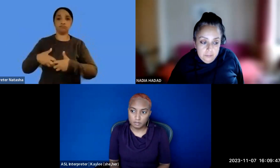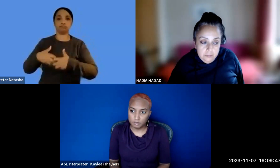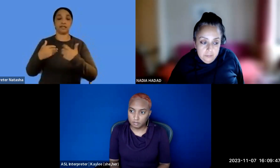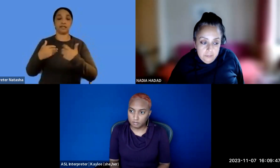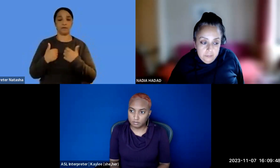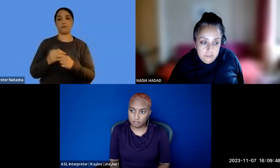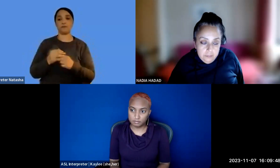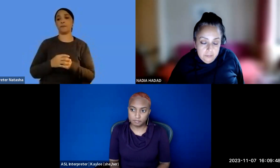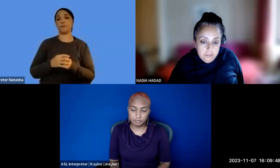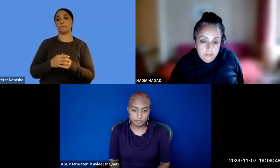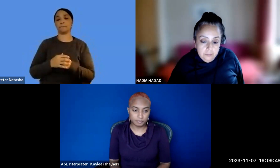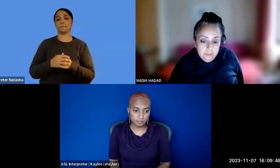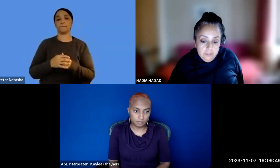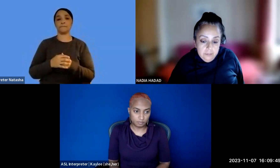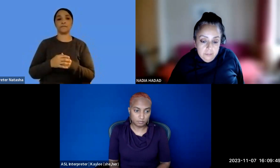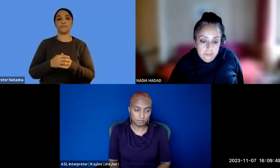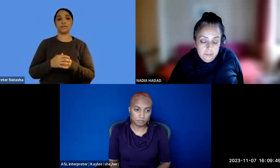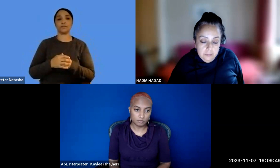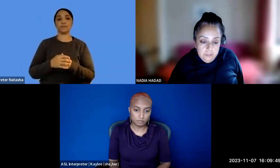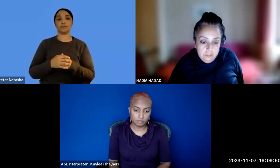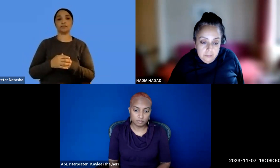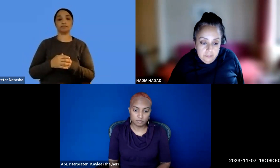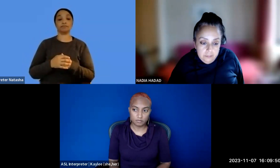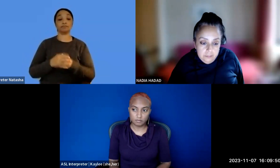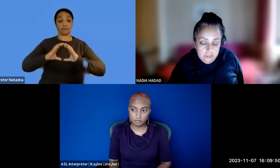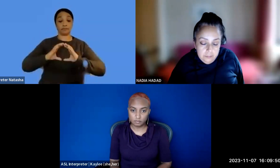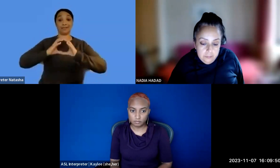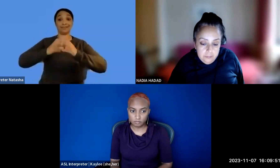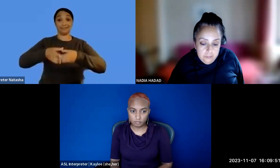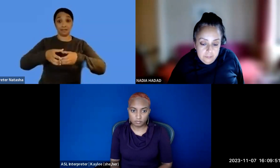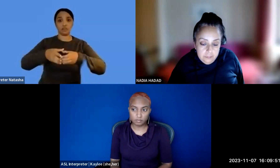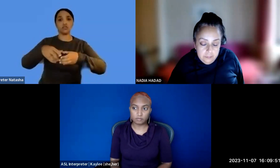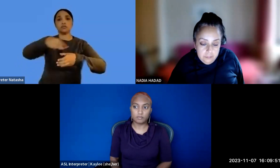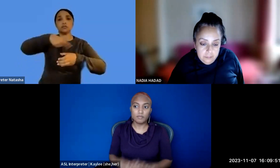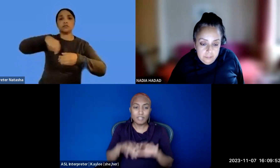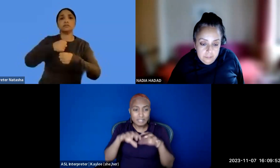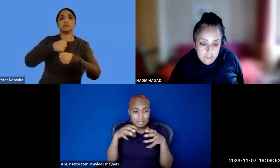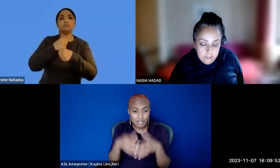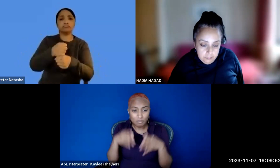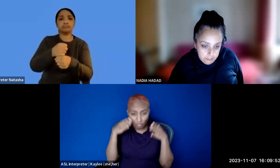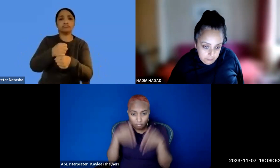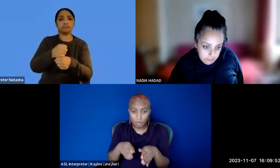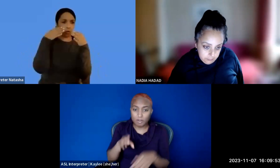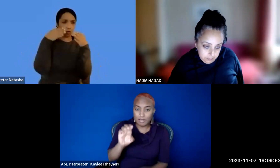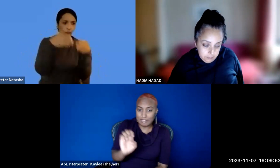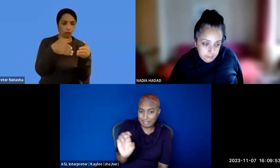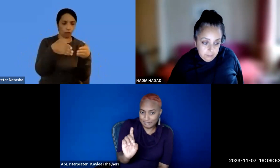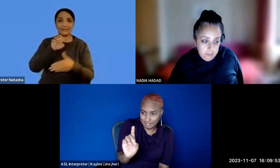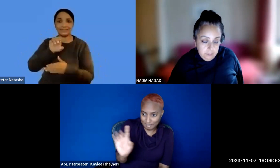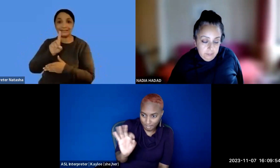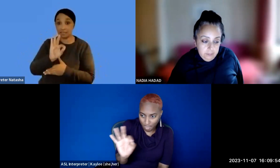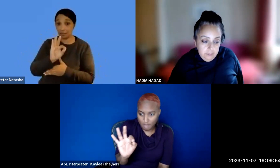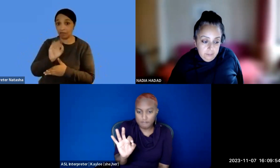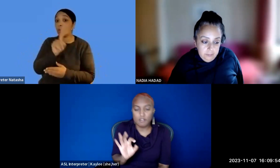The delegations have been a special focus for EDF. They are important in the implementation of EU policies